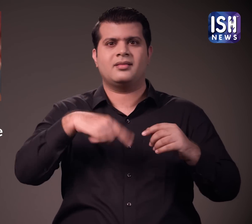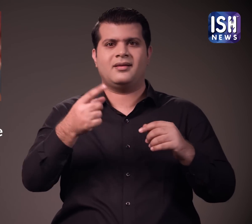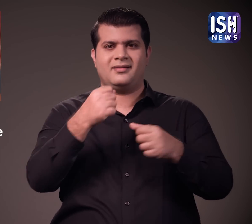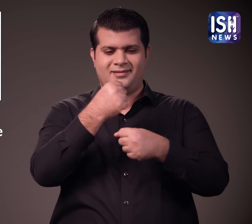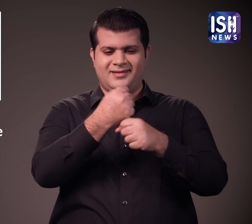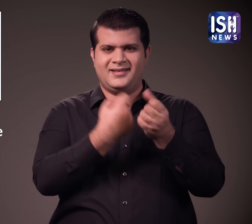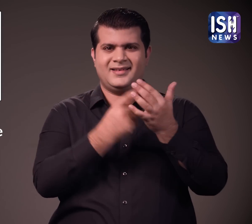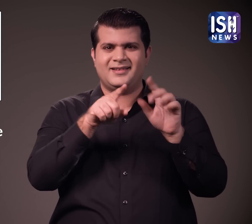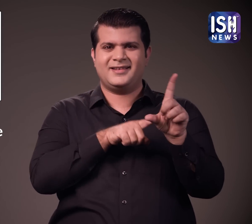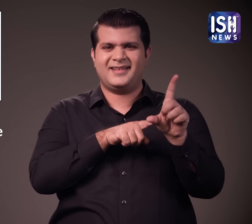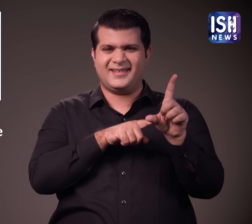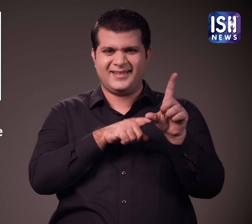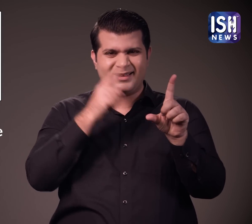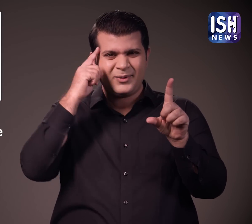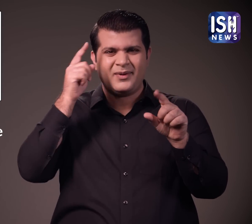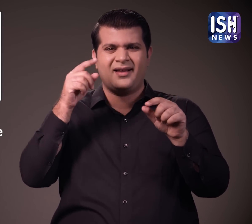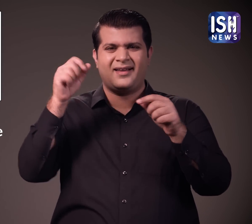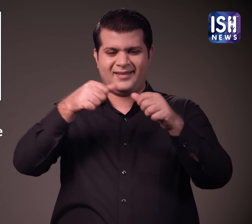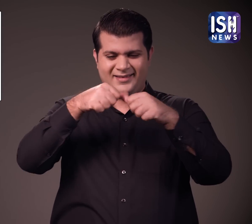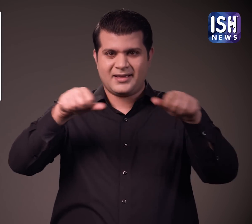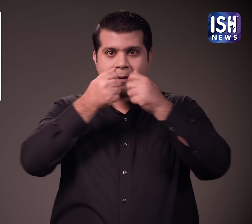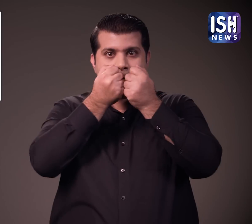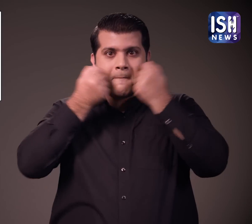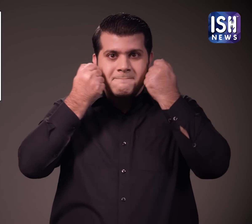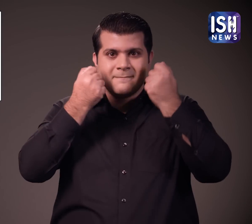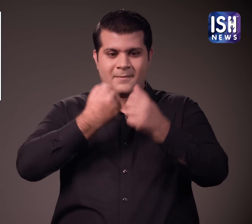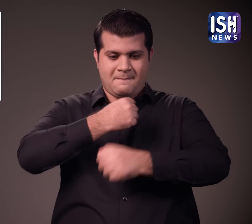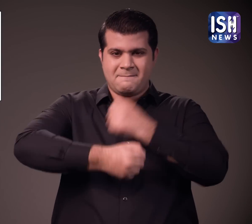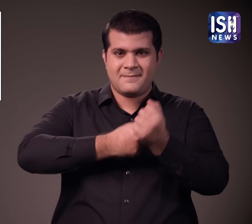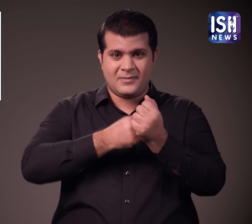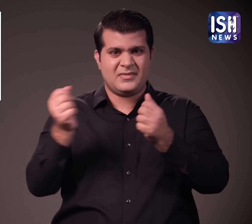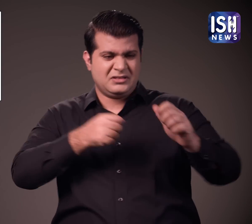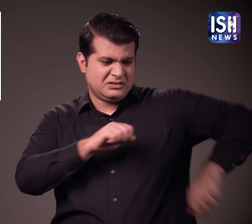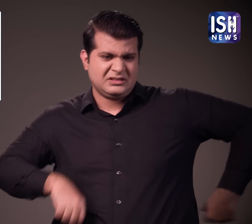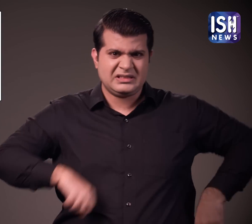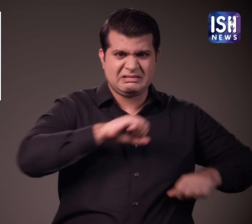He duct taped her hands behind her back and her mouth.